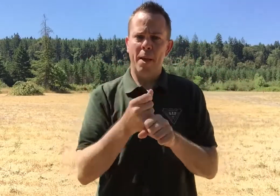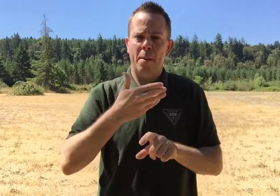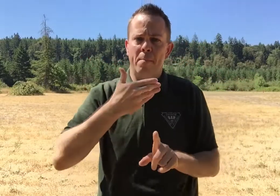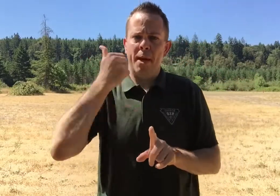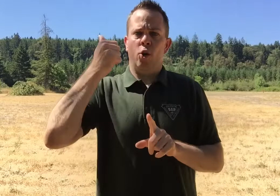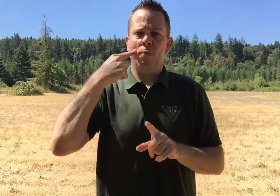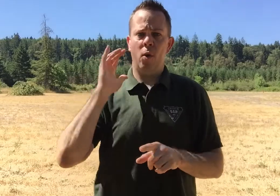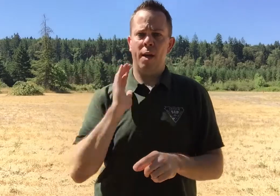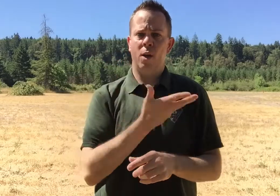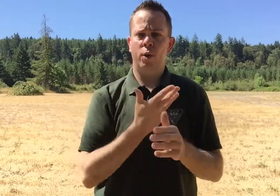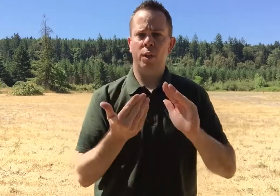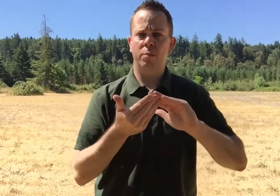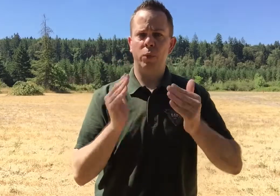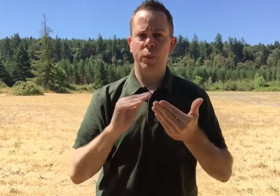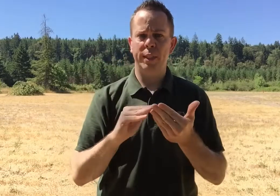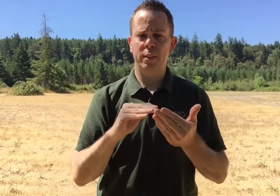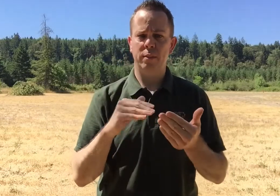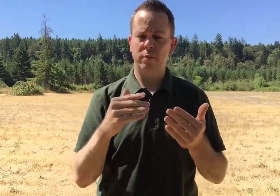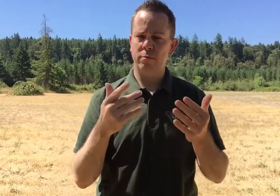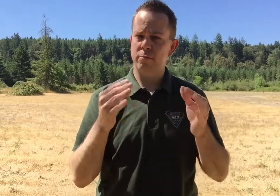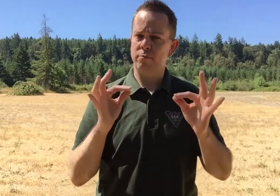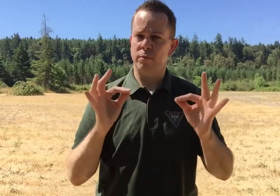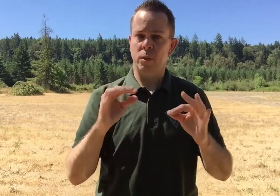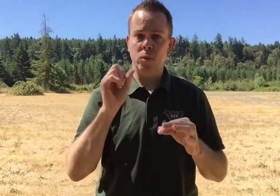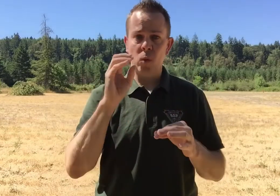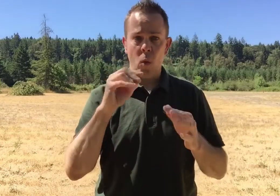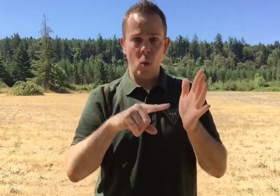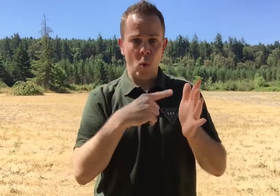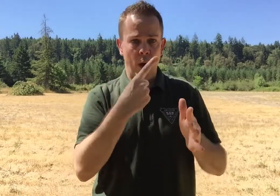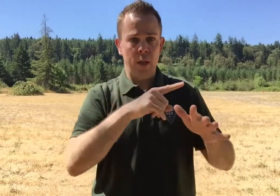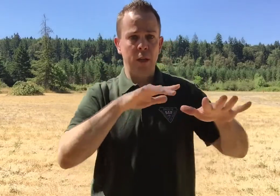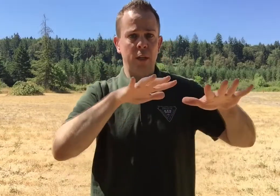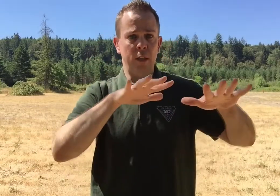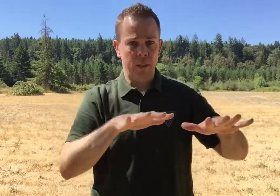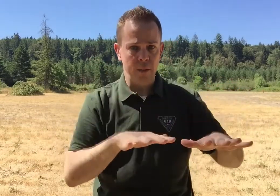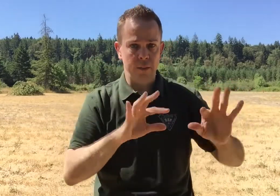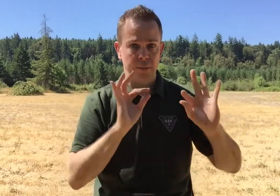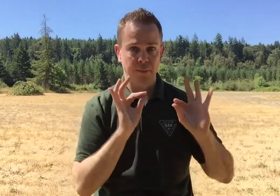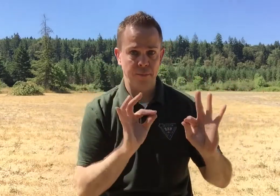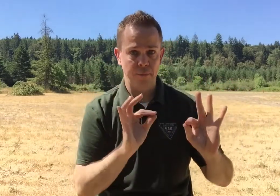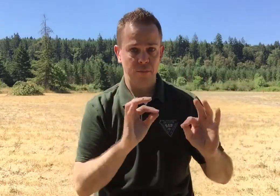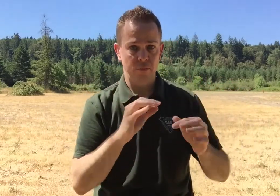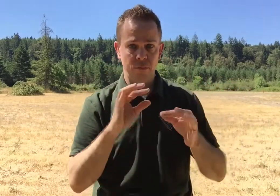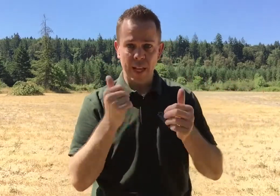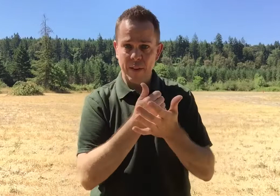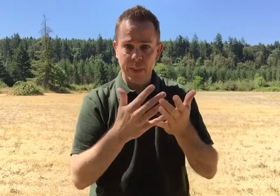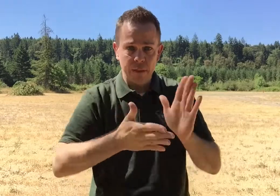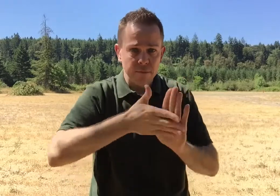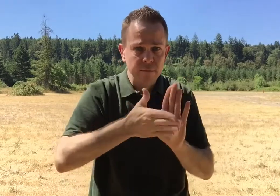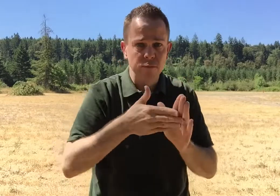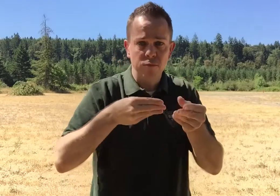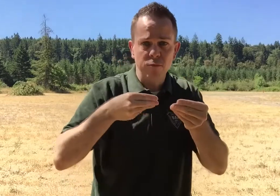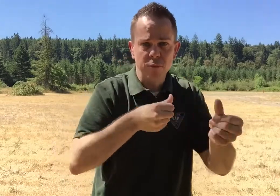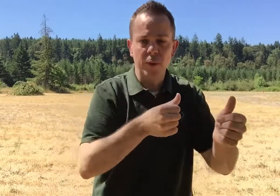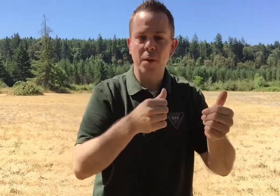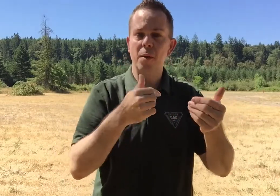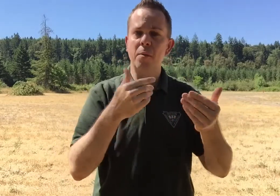on all levels to make our community better. Once they are at the point that everything discussed is in place and running smoothly,